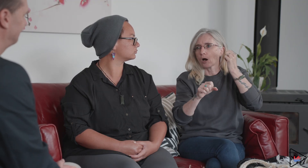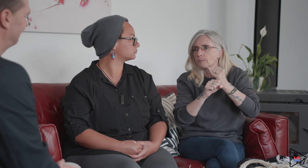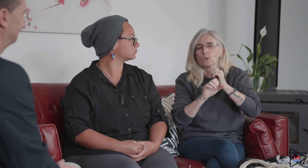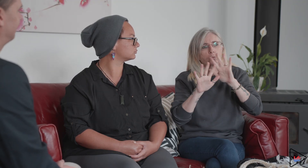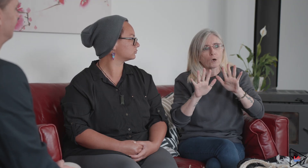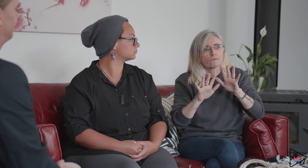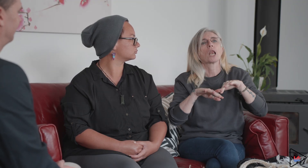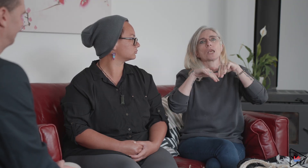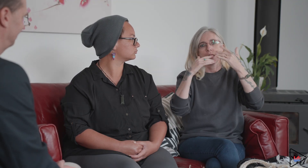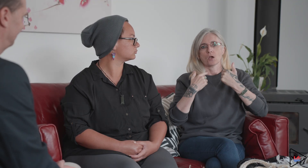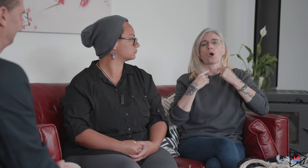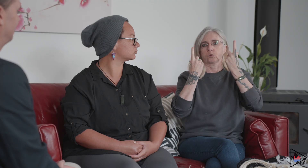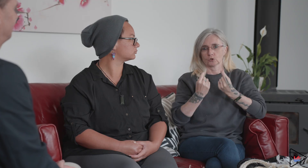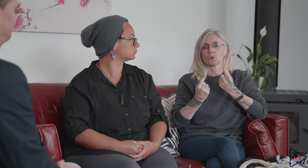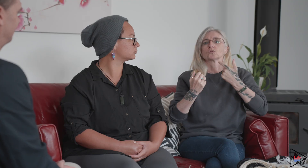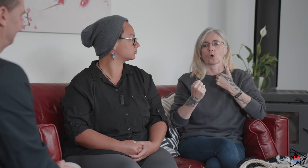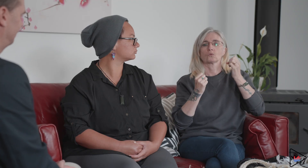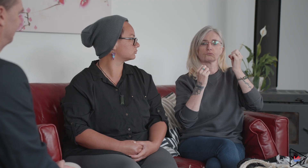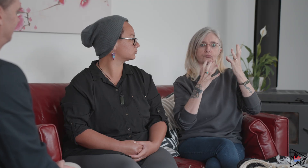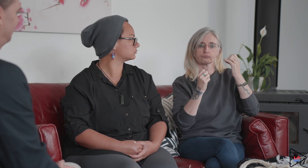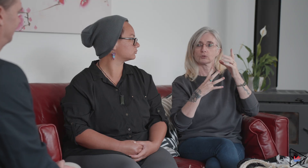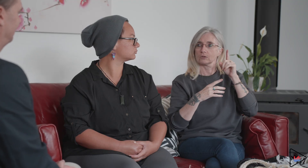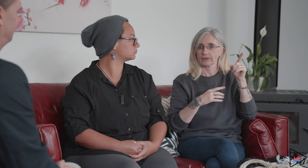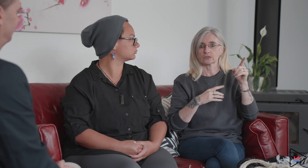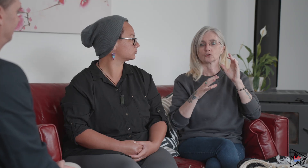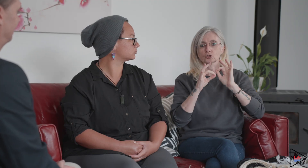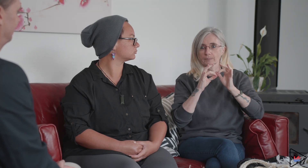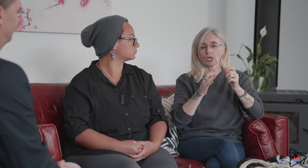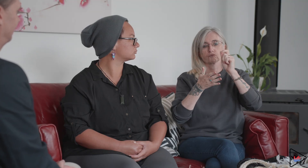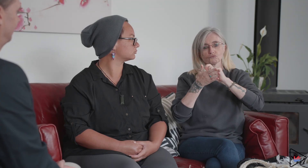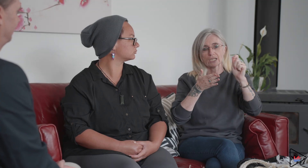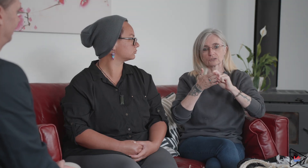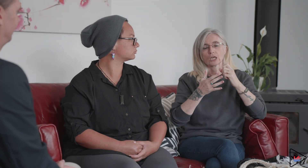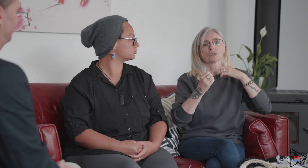that was a chance to really unpack it and get to know what the meaning was. And we would then use